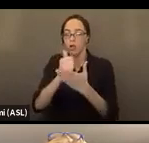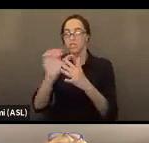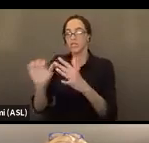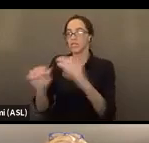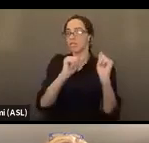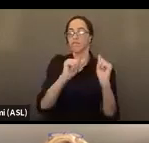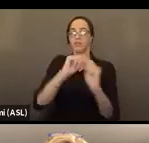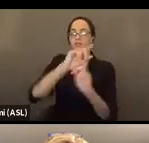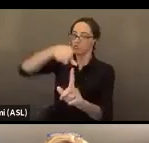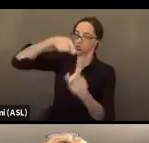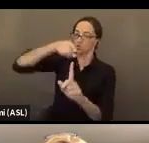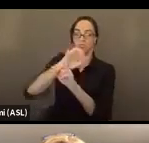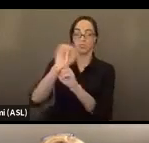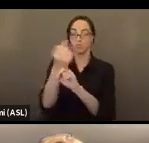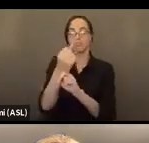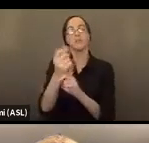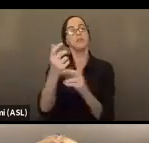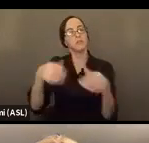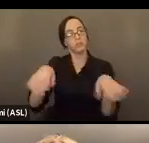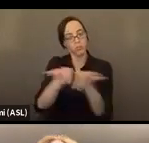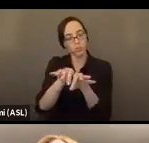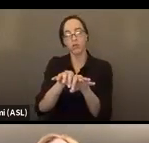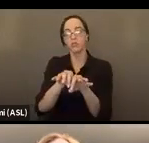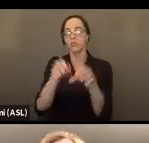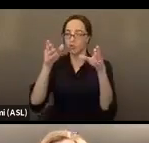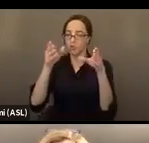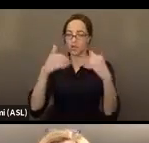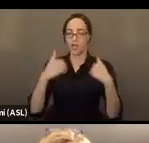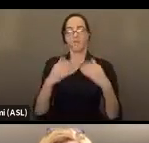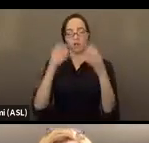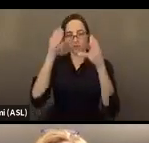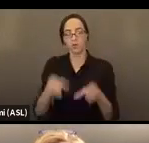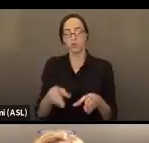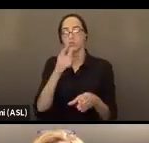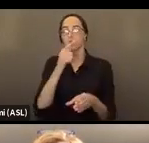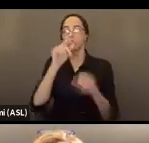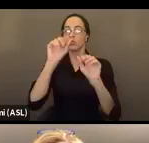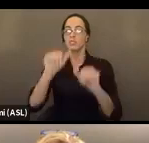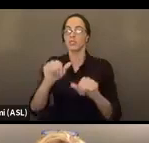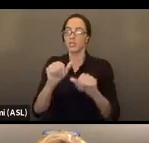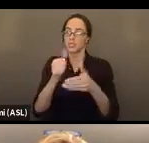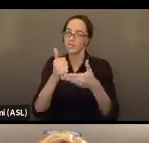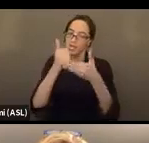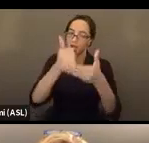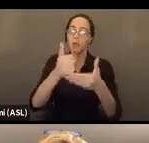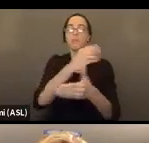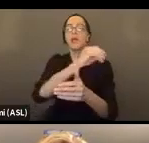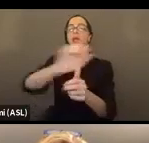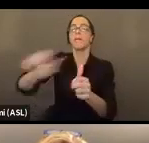a person who can help you and backup plans if that person can't get to you so having your plan is